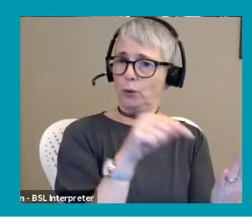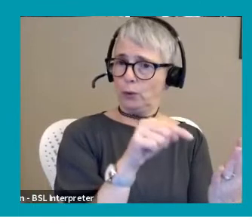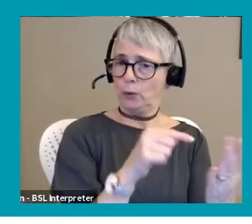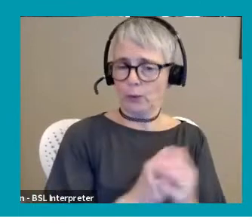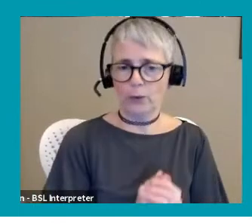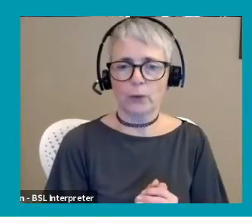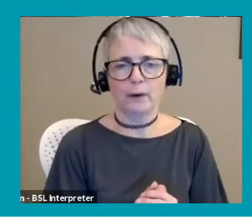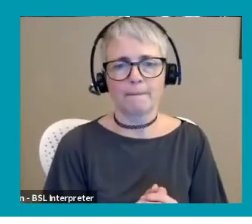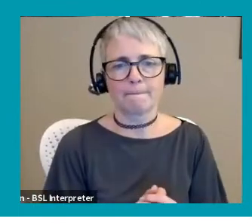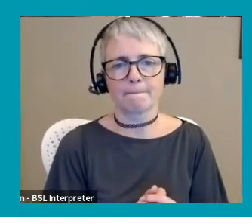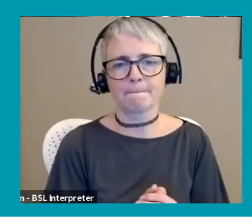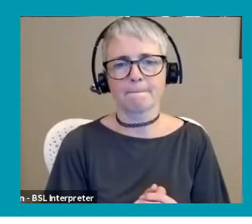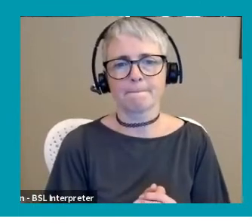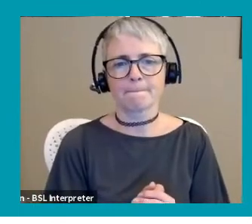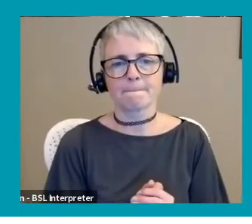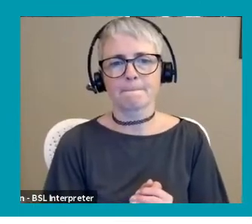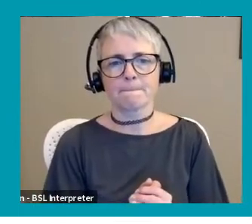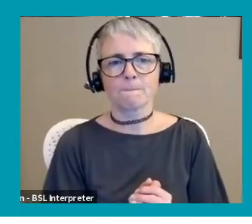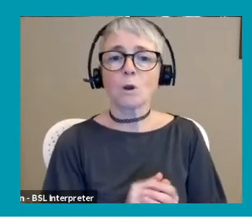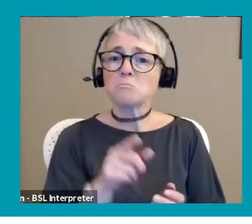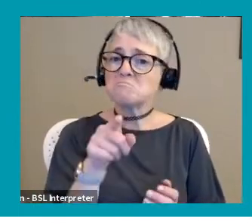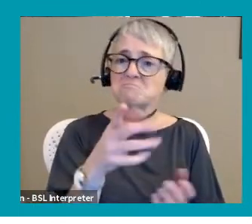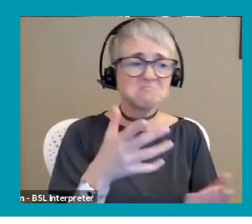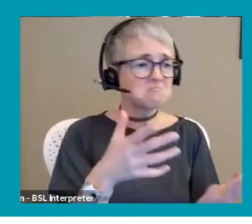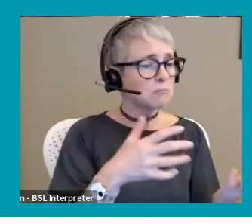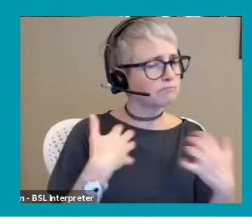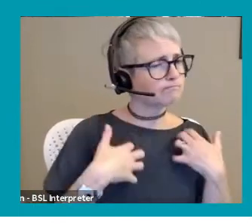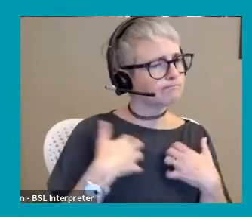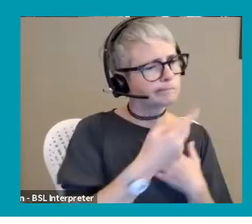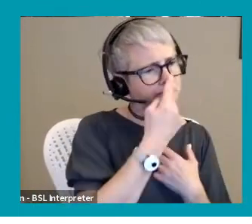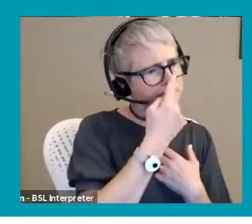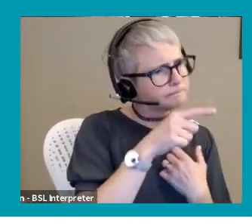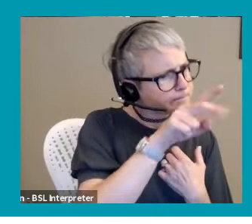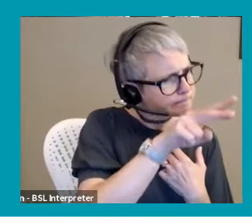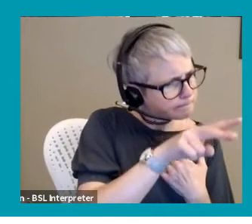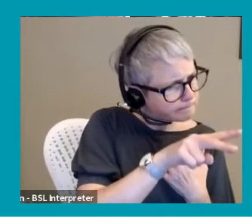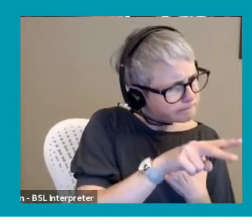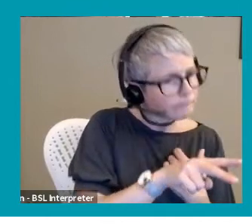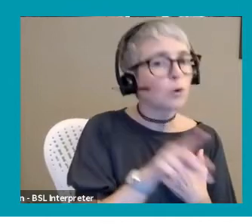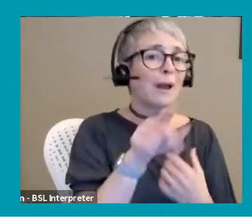So if you wanted to have a look on who is on there being part of the forum is a good indicator.